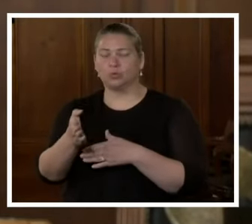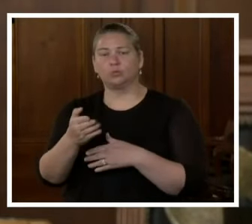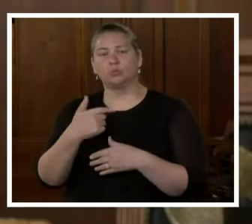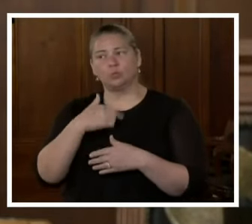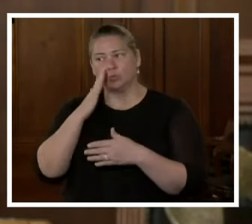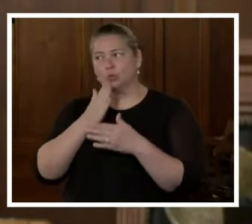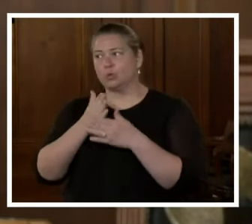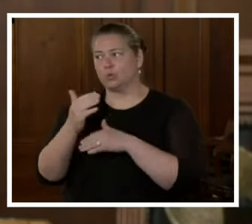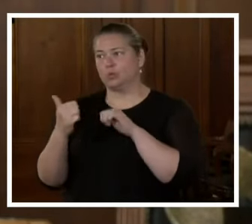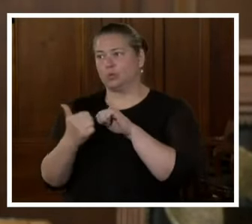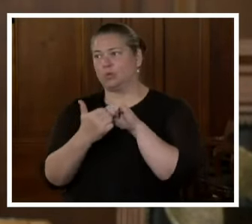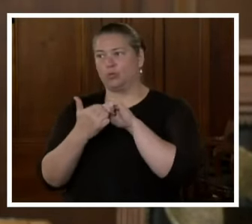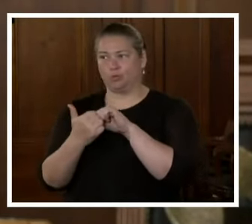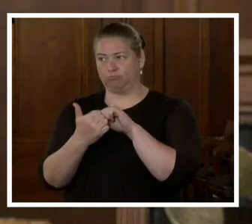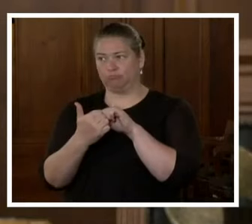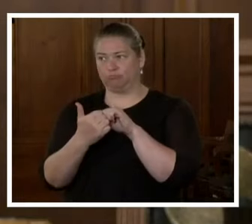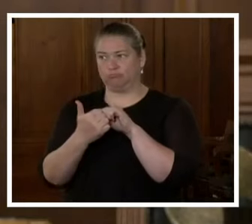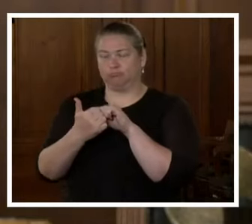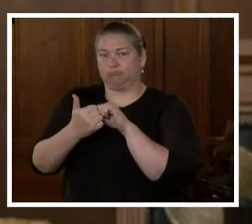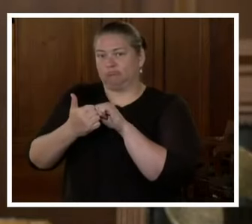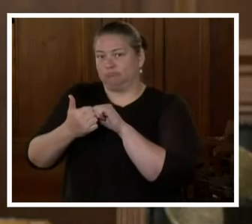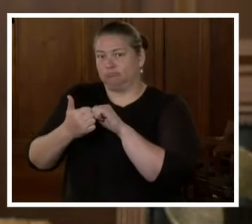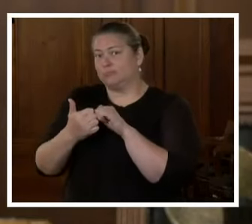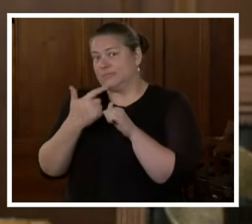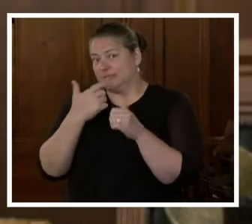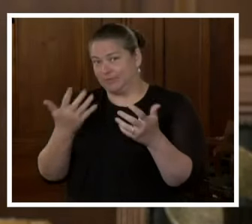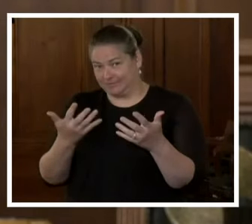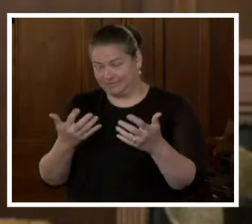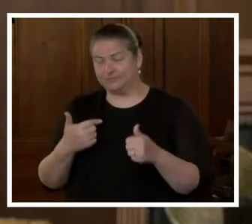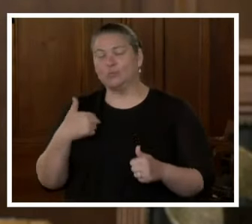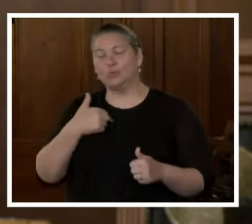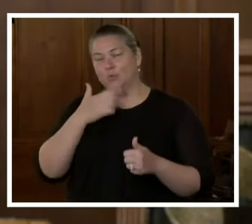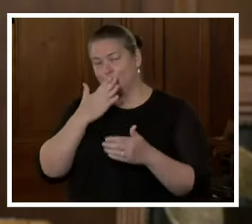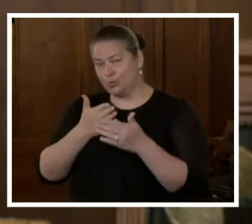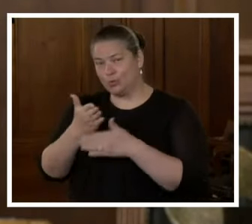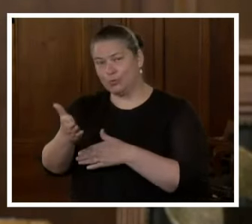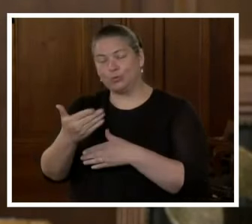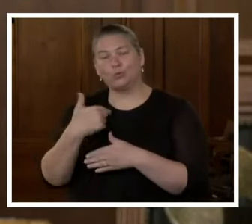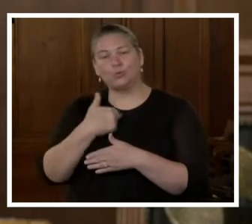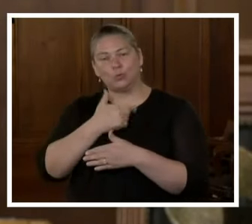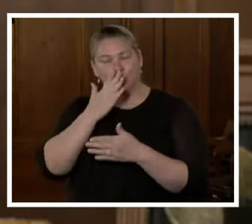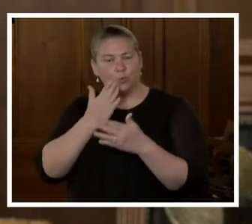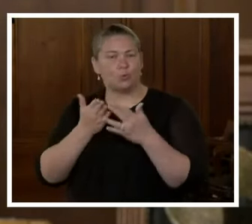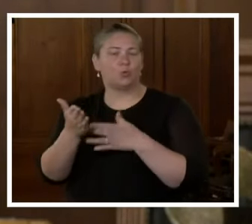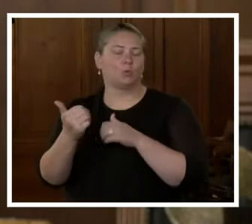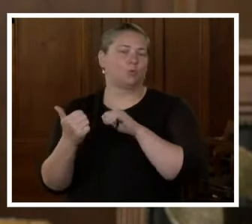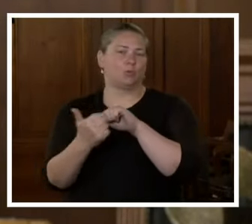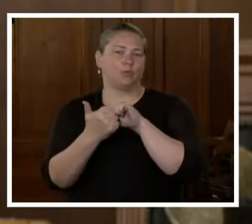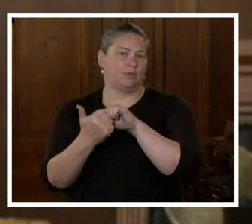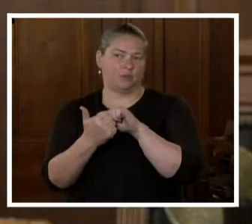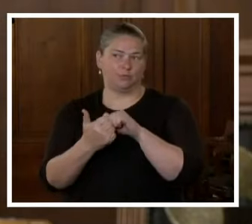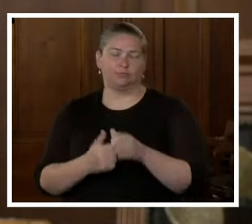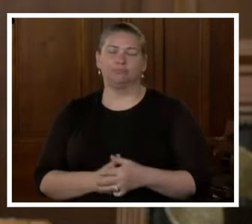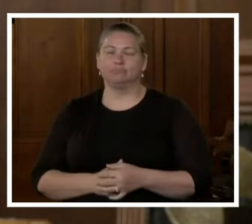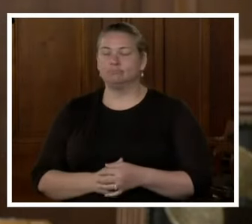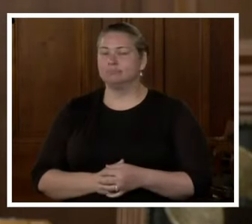TYPE OF TRYING TO LEAVE ASIDE DIVISIONS, IF THAT CAN HELP US